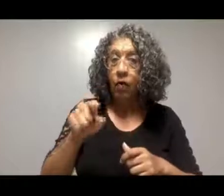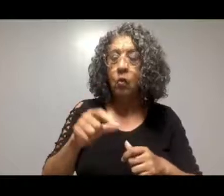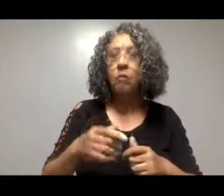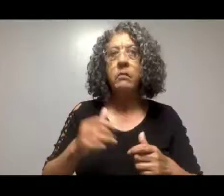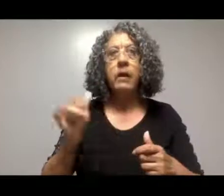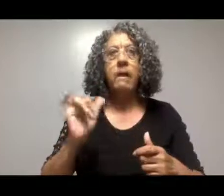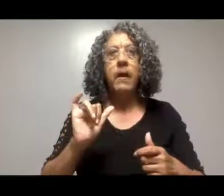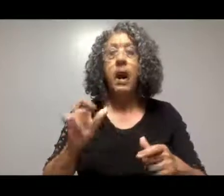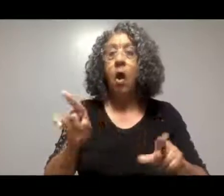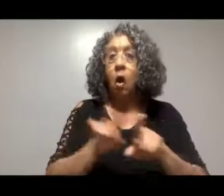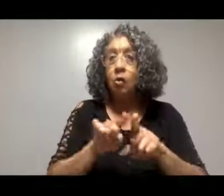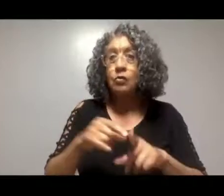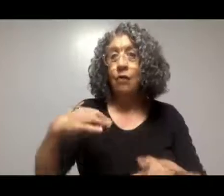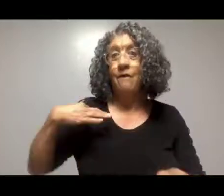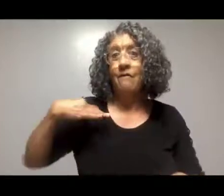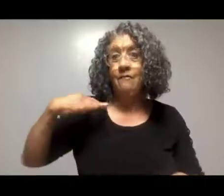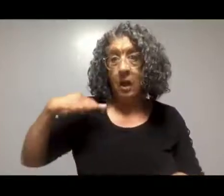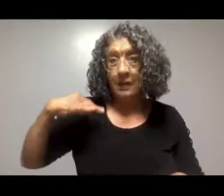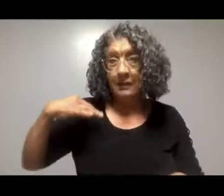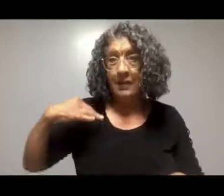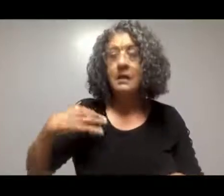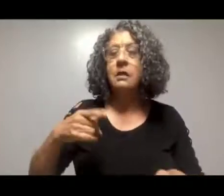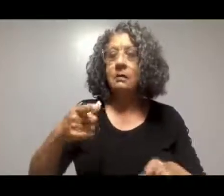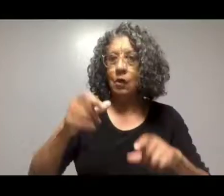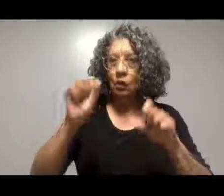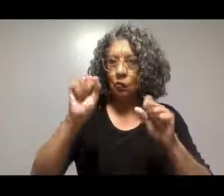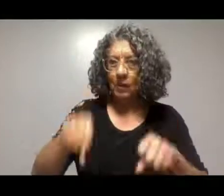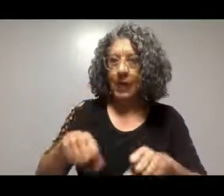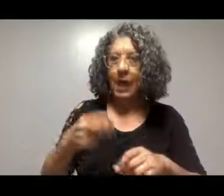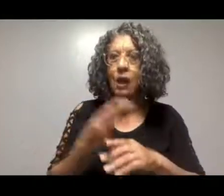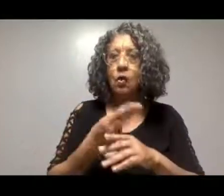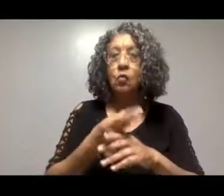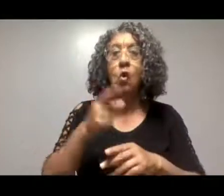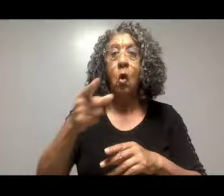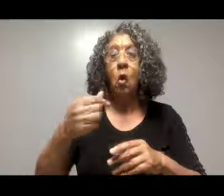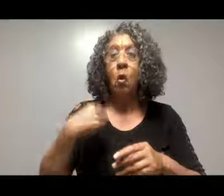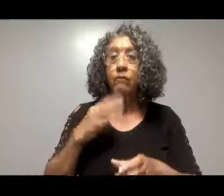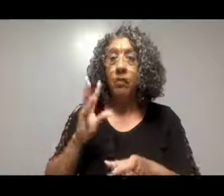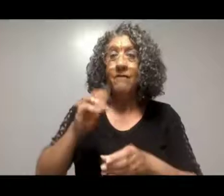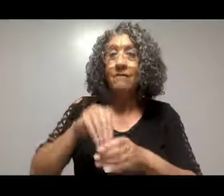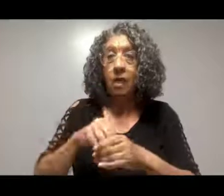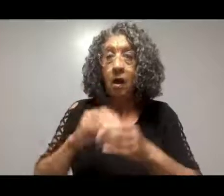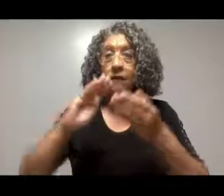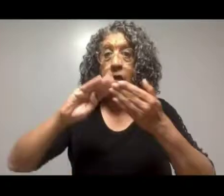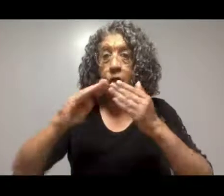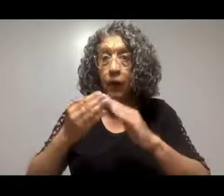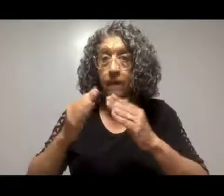Professional references like people who don't work with you maybe somewhere where